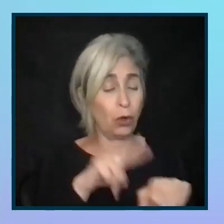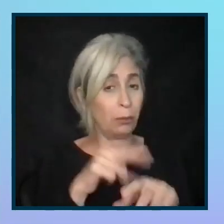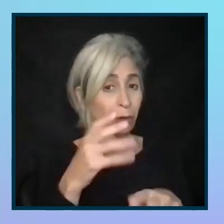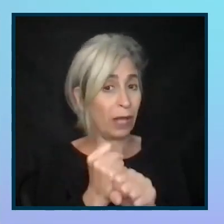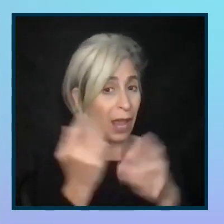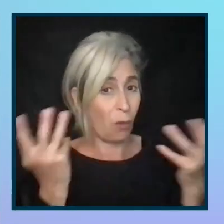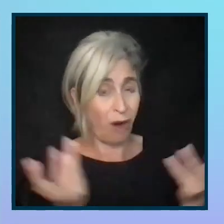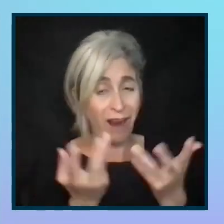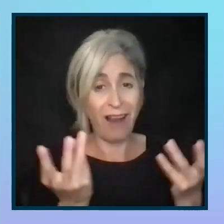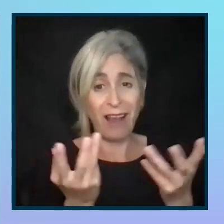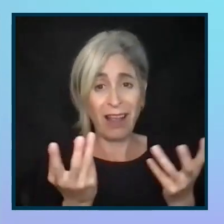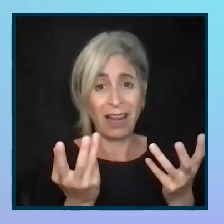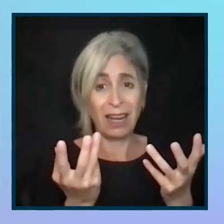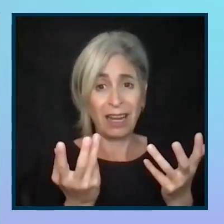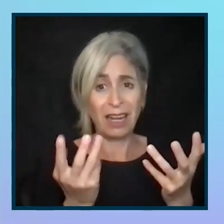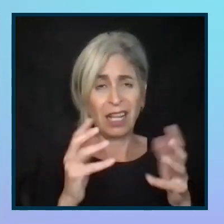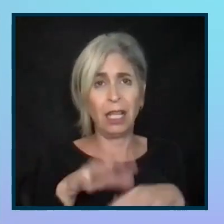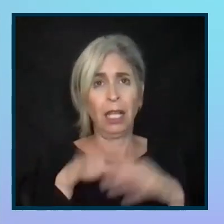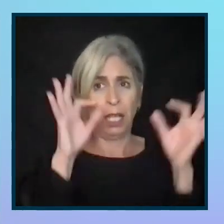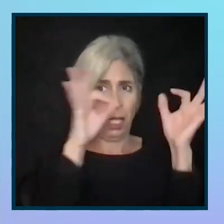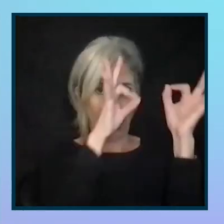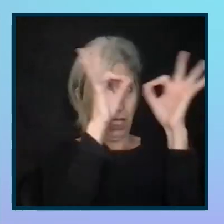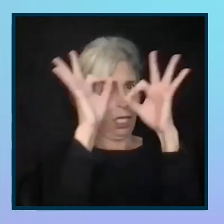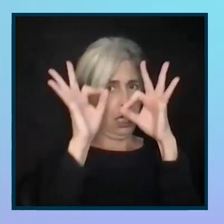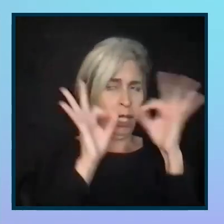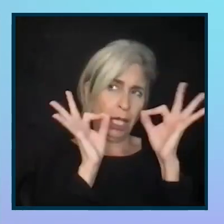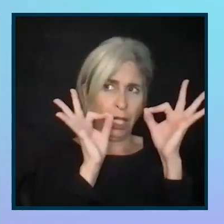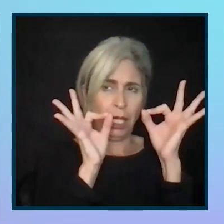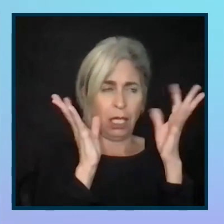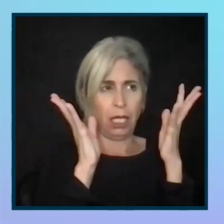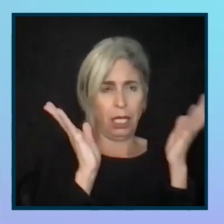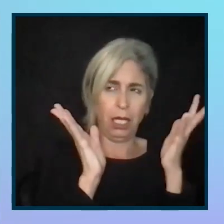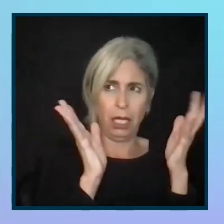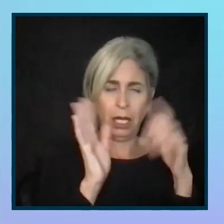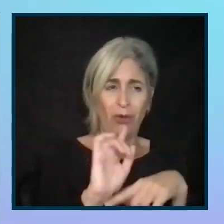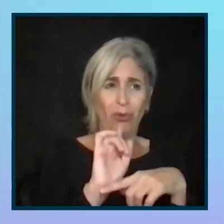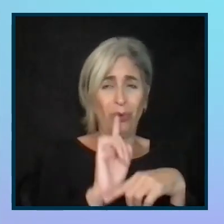is "ugh, I don't really think we have disabled clients,"